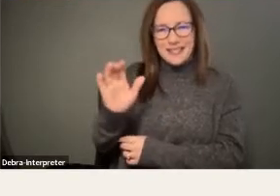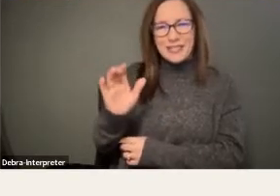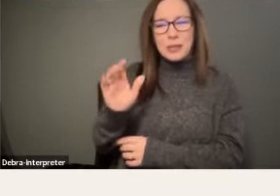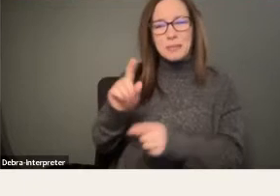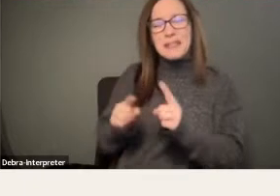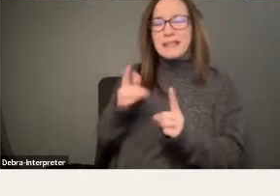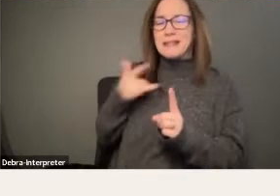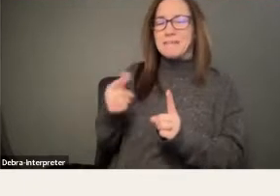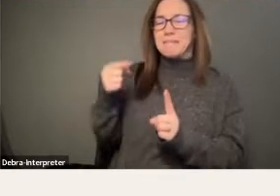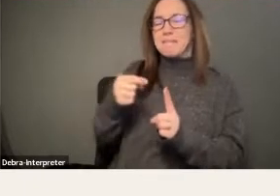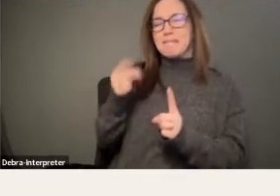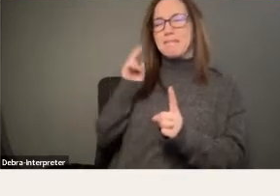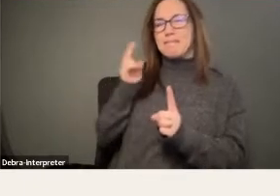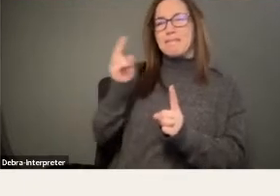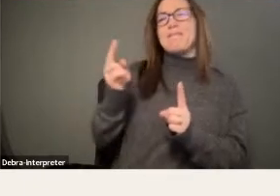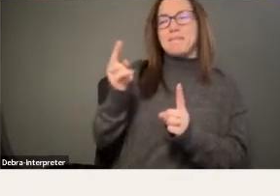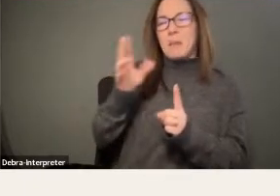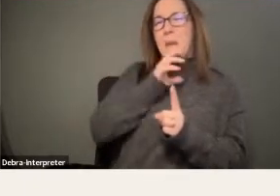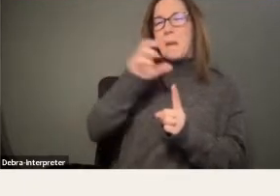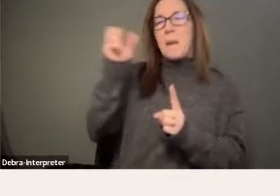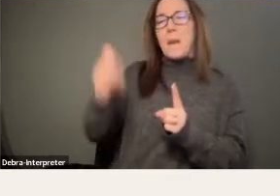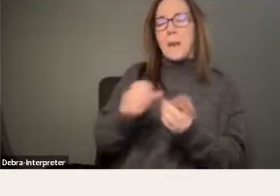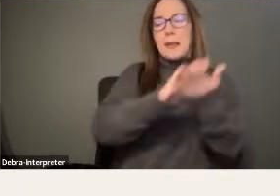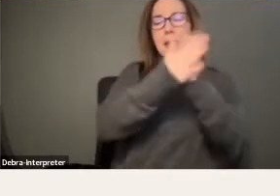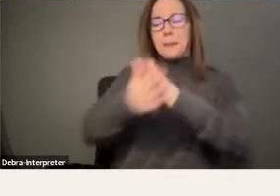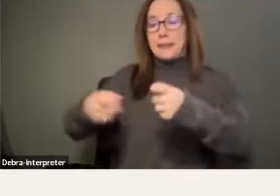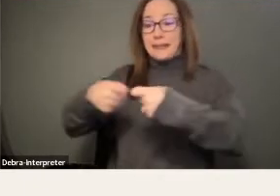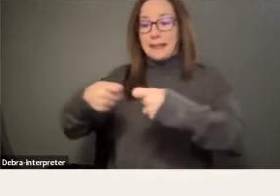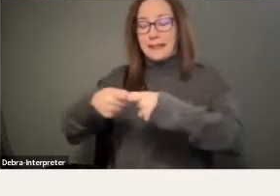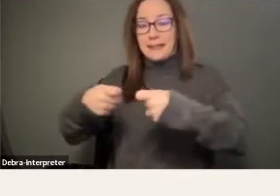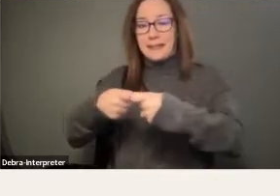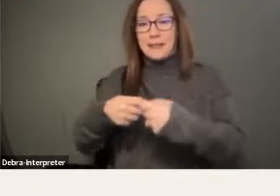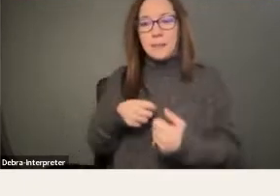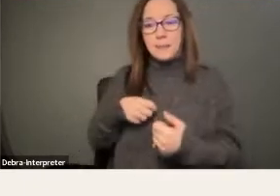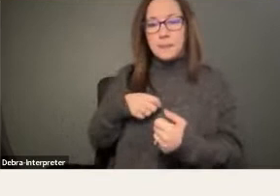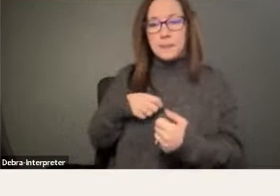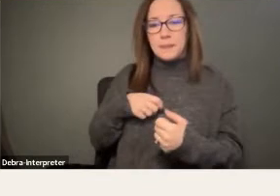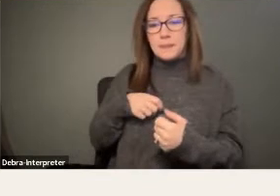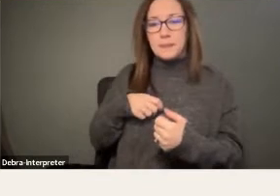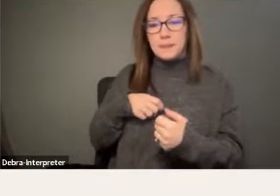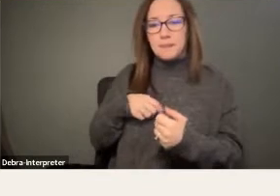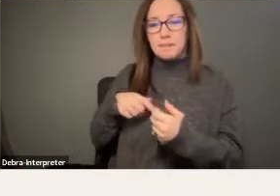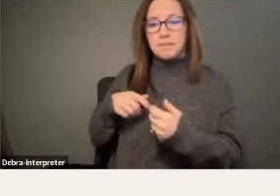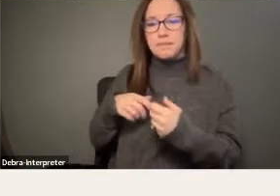19 -- the later part 20th Century that is a part of our some of I our collections. Mainly historic